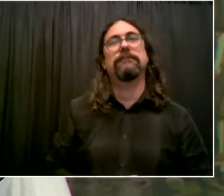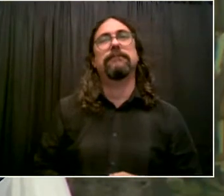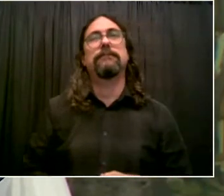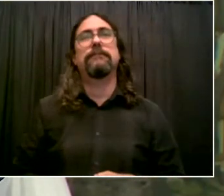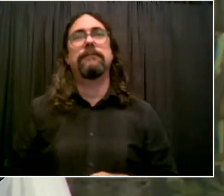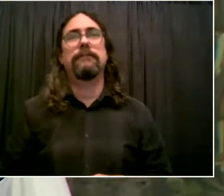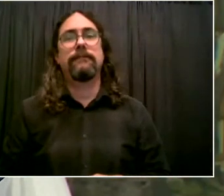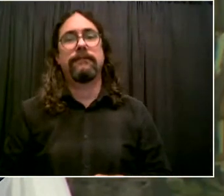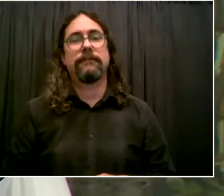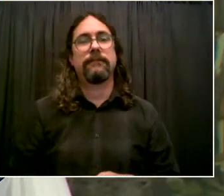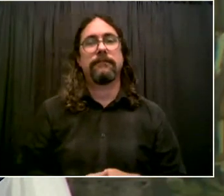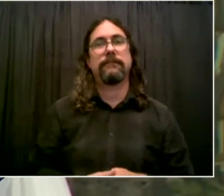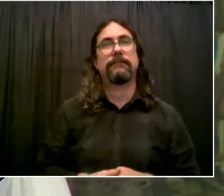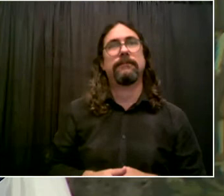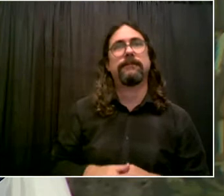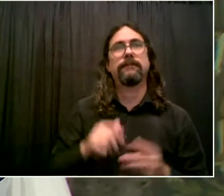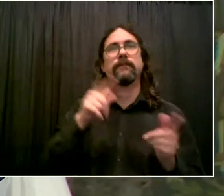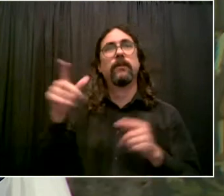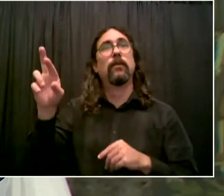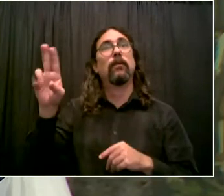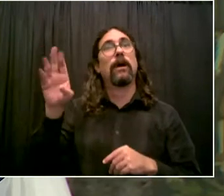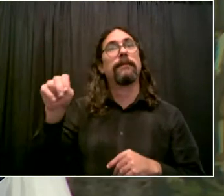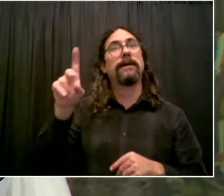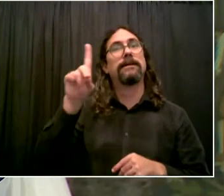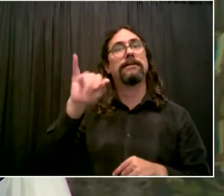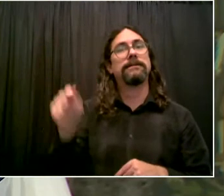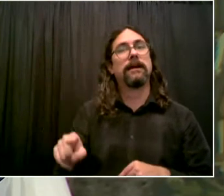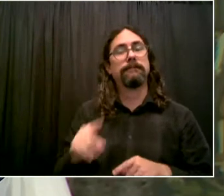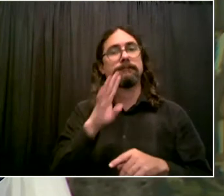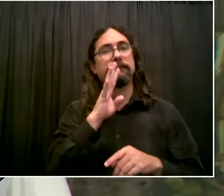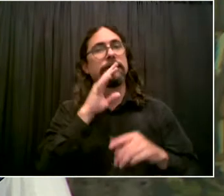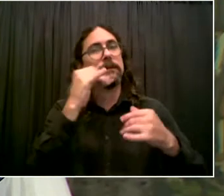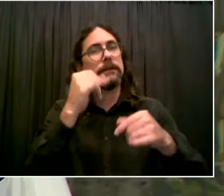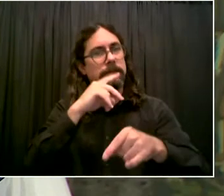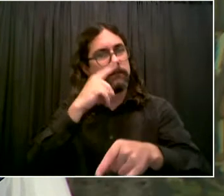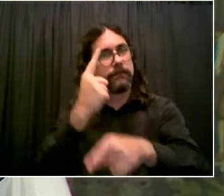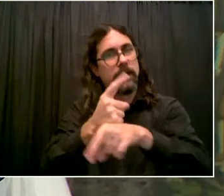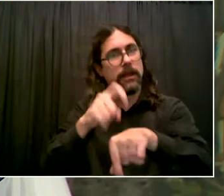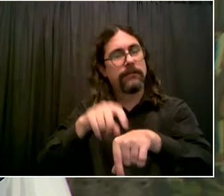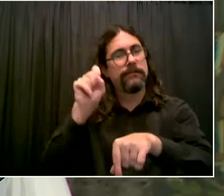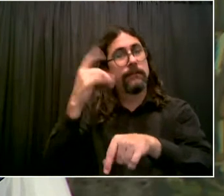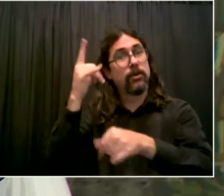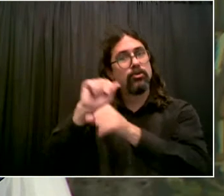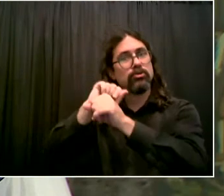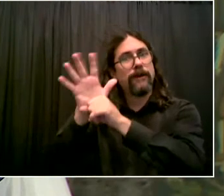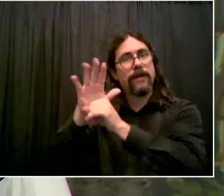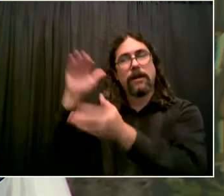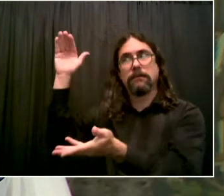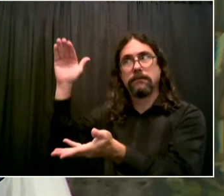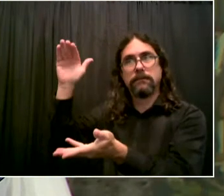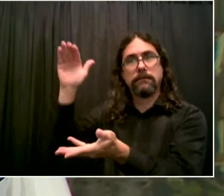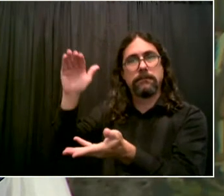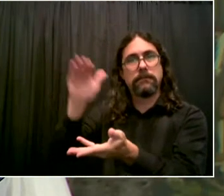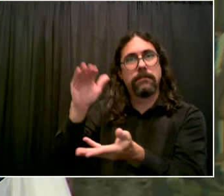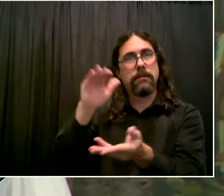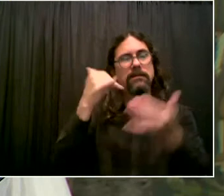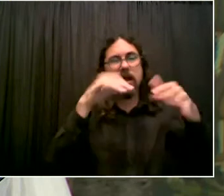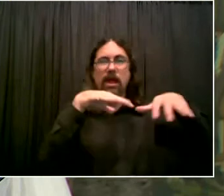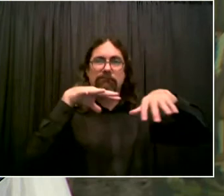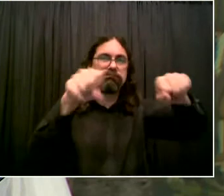I MAY, FOR ONE SECO. ND LET'S PUT THIS IN ERPSPECTIVE. BECAUSE WE ARE ANNUONCING ISTH AS WE START TO SEE DAYLIGHT